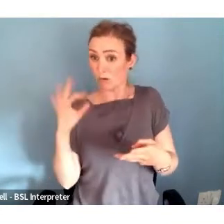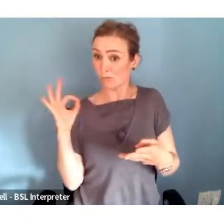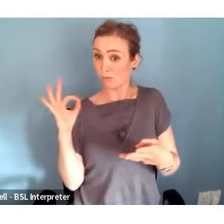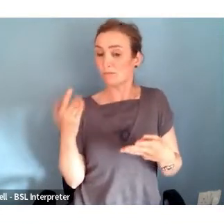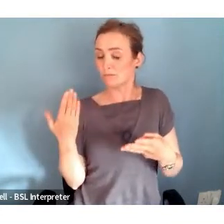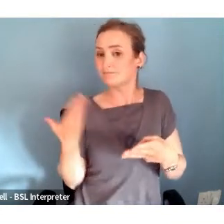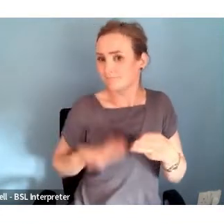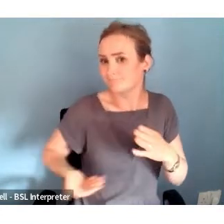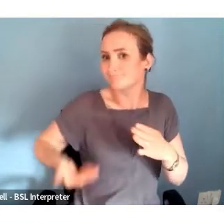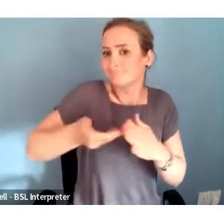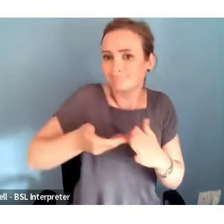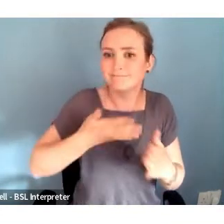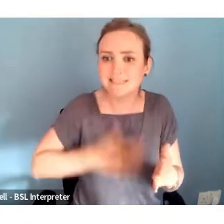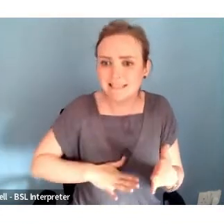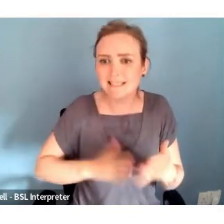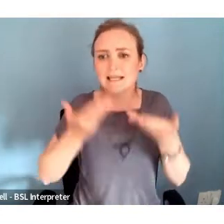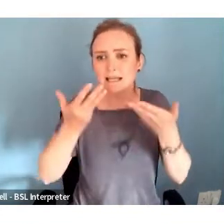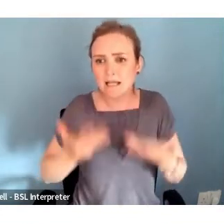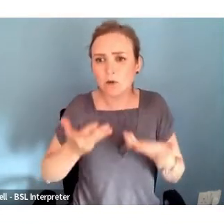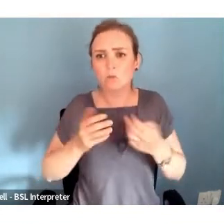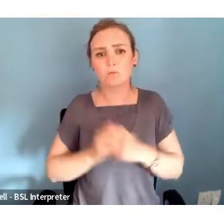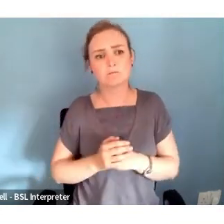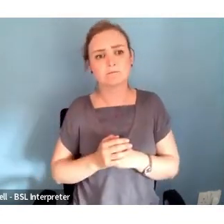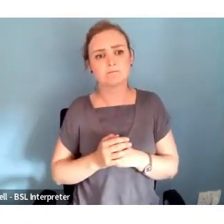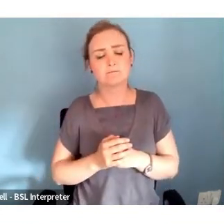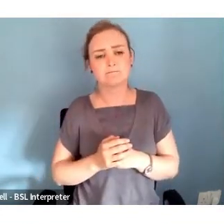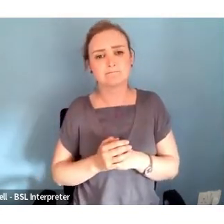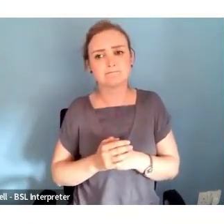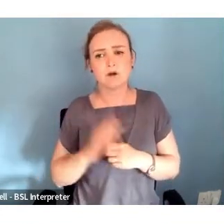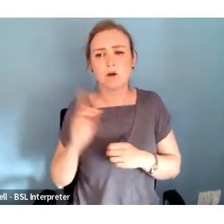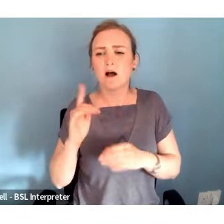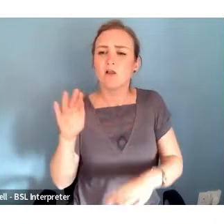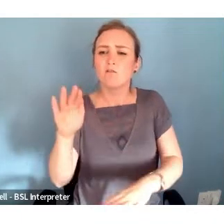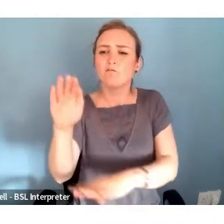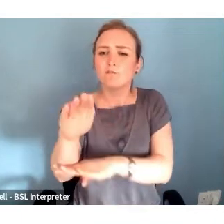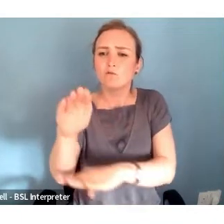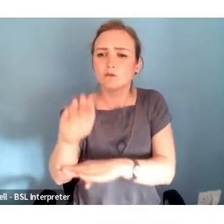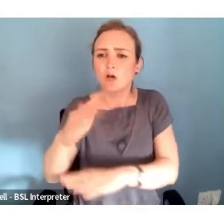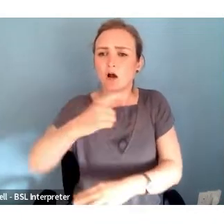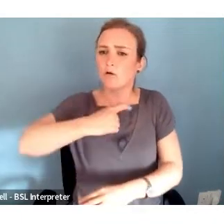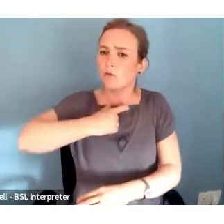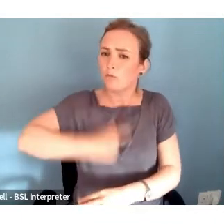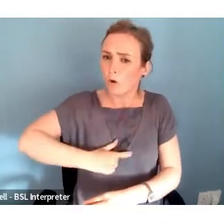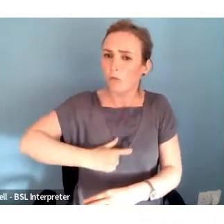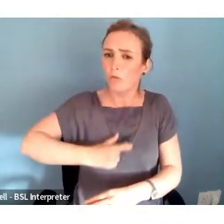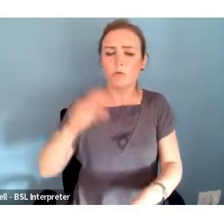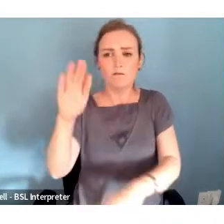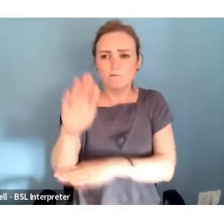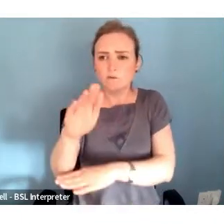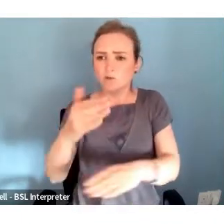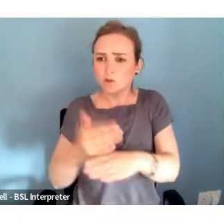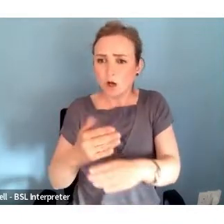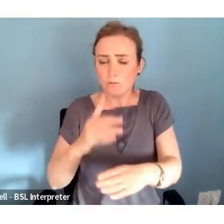role. Maybe there are things, new technology, new ways of work ing that we can incorporate into this role that means the